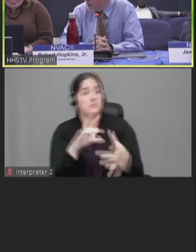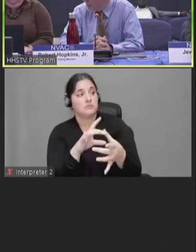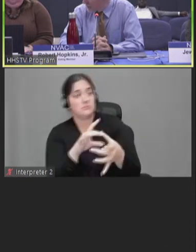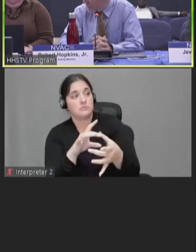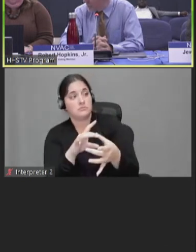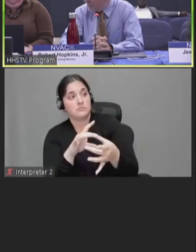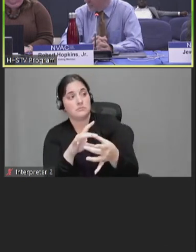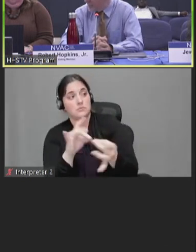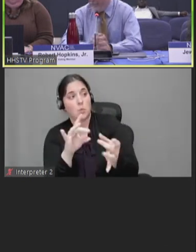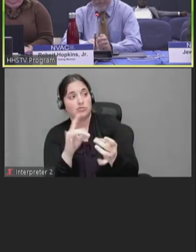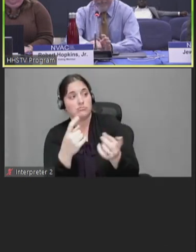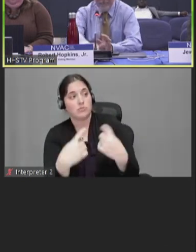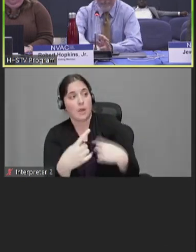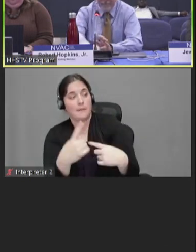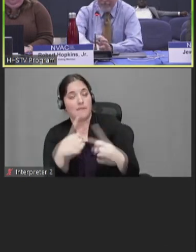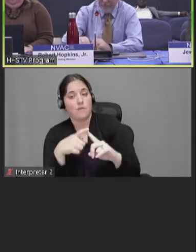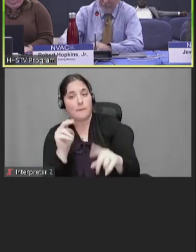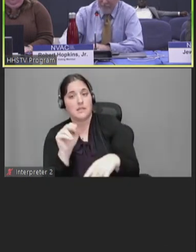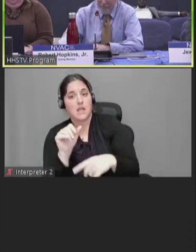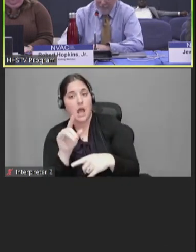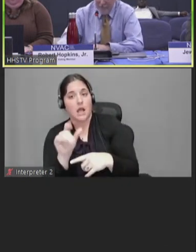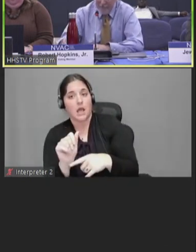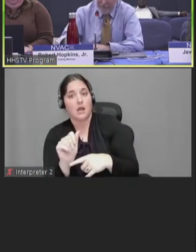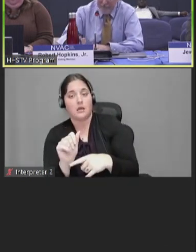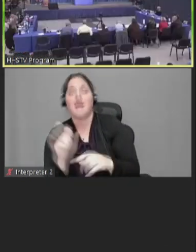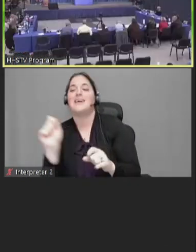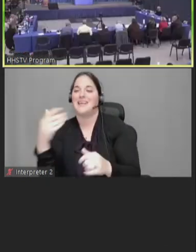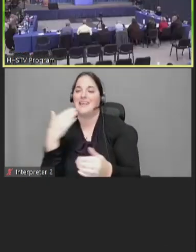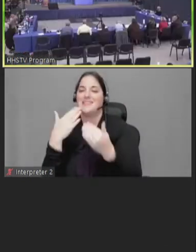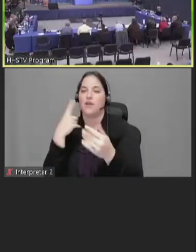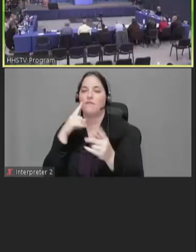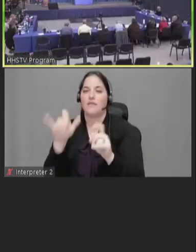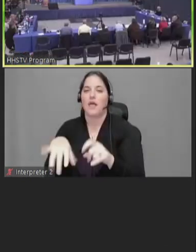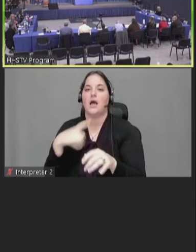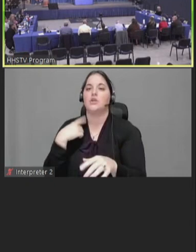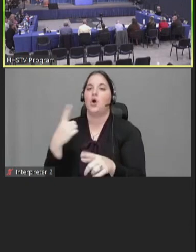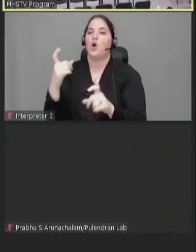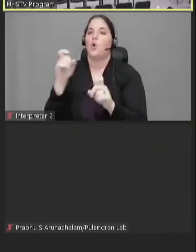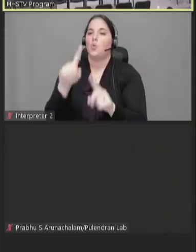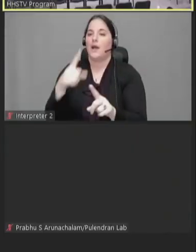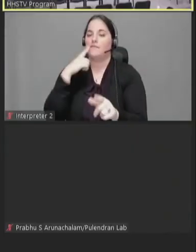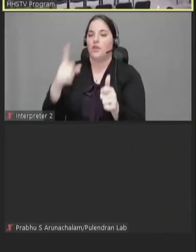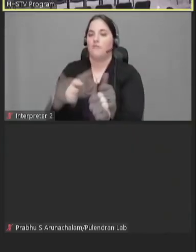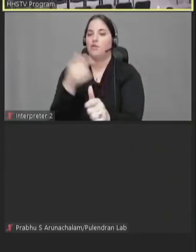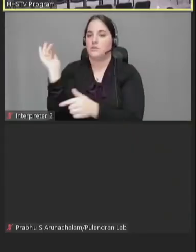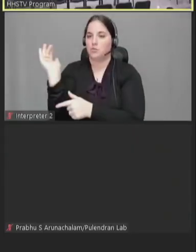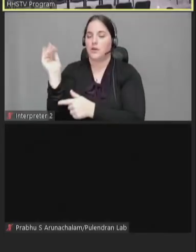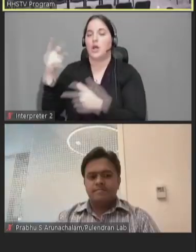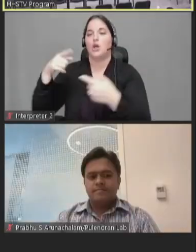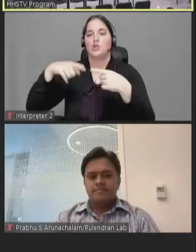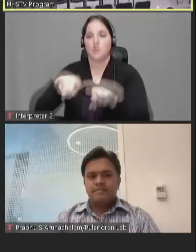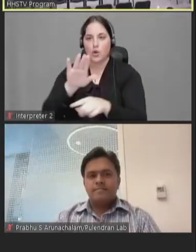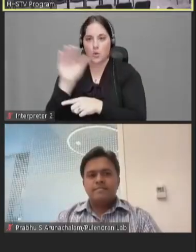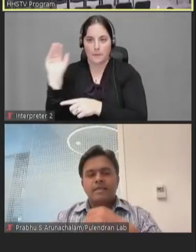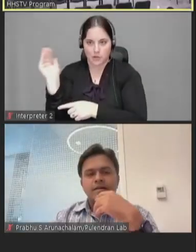Melody Anne Butler: Yes, thank you very much for the presentations. The questions for the first presenter: during your presentation, you were discussing how cell death